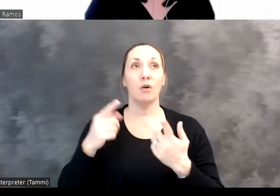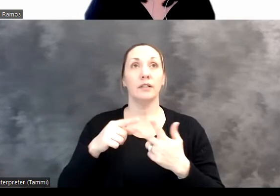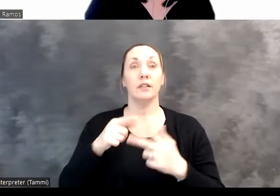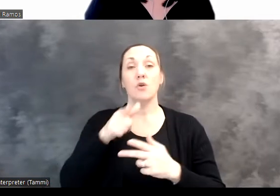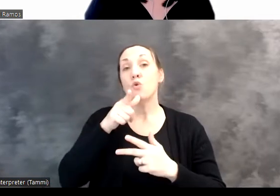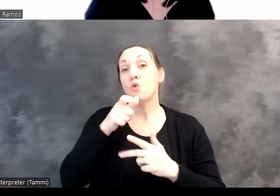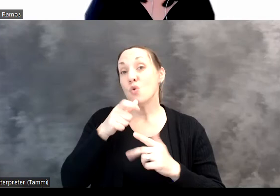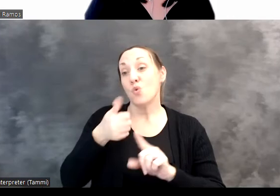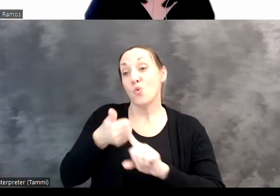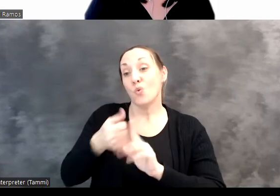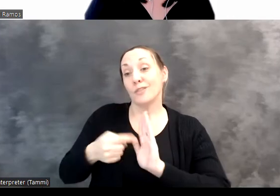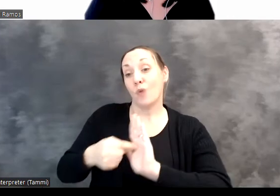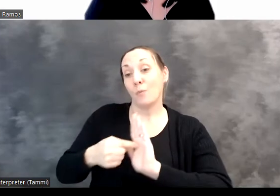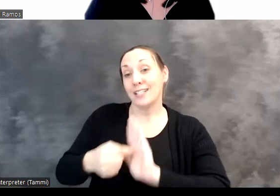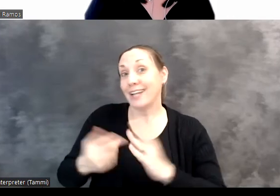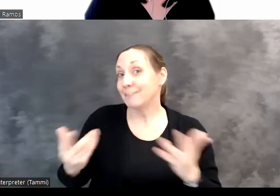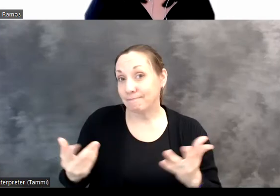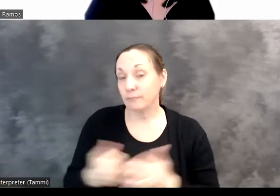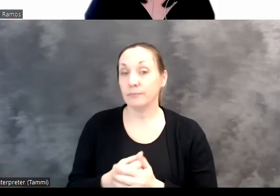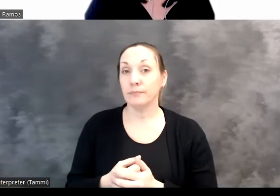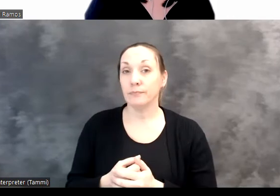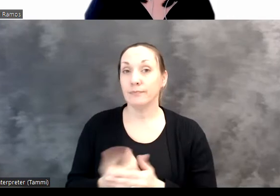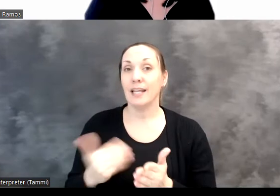field of possibility when it comes to thinking